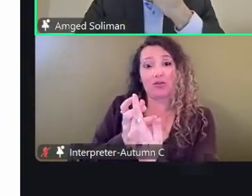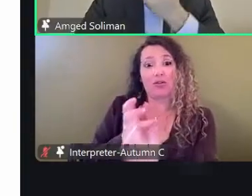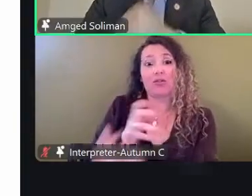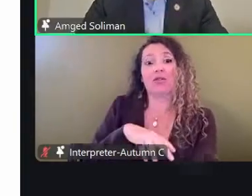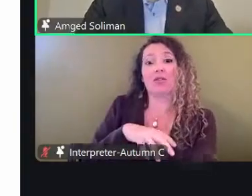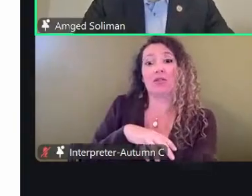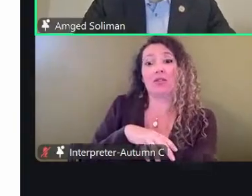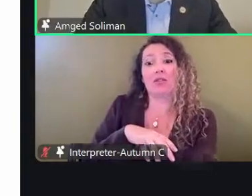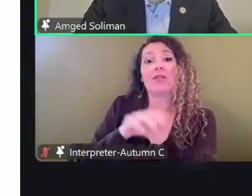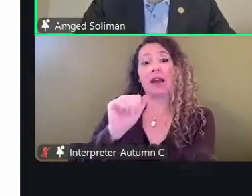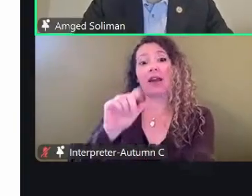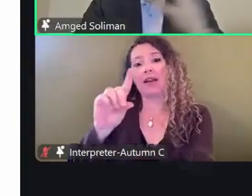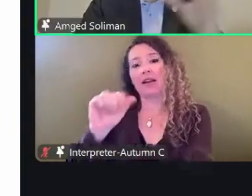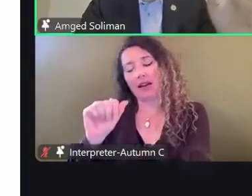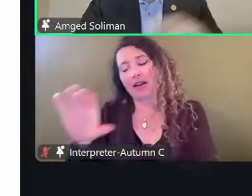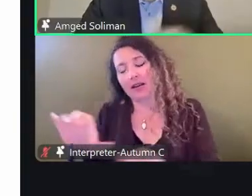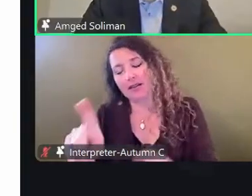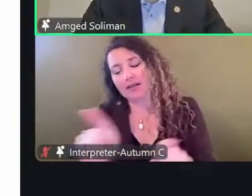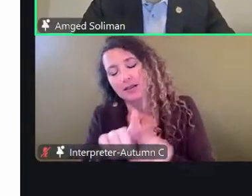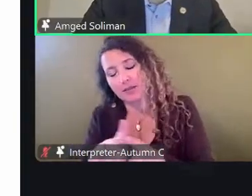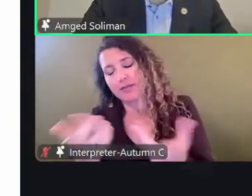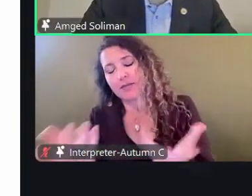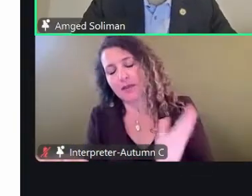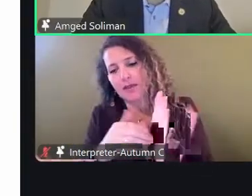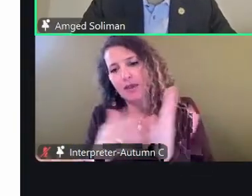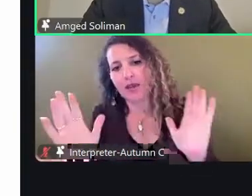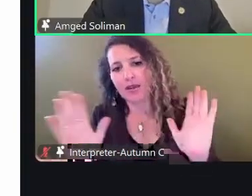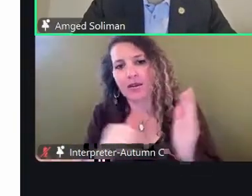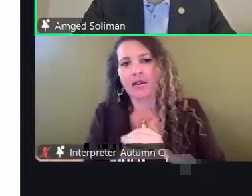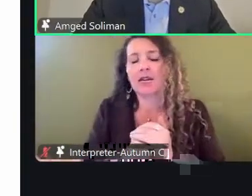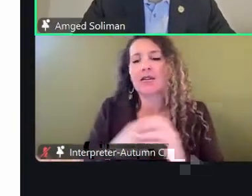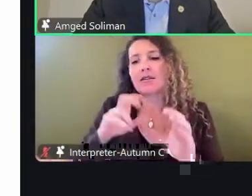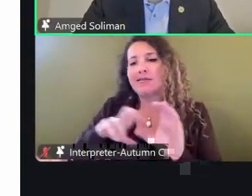essentially do the same again except with respect to private actors. Again, the LC